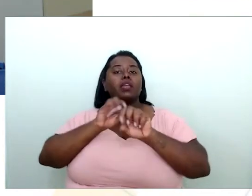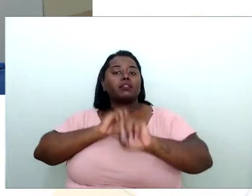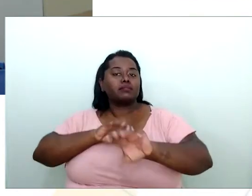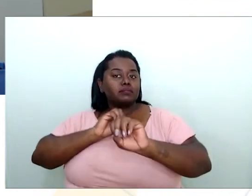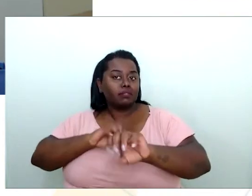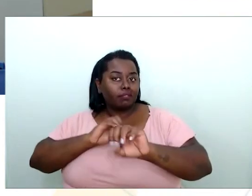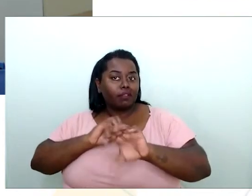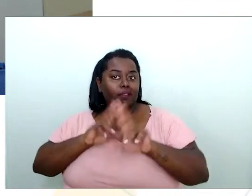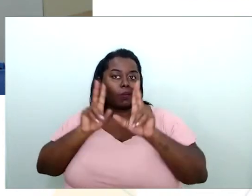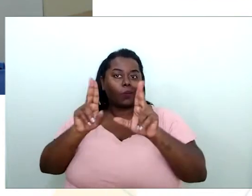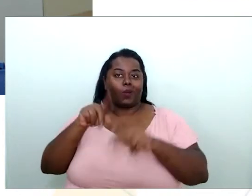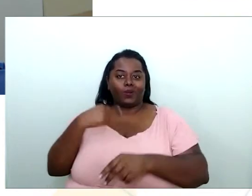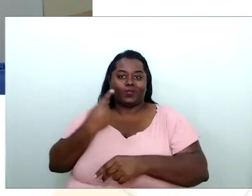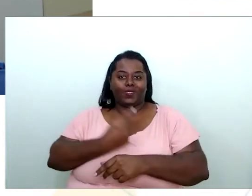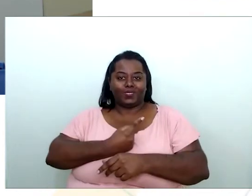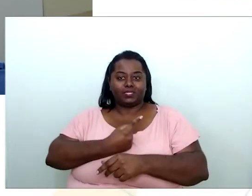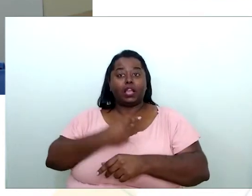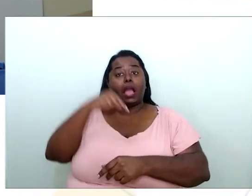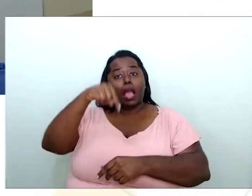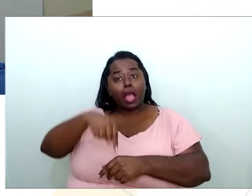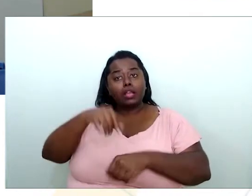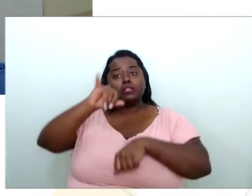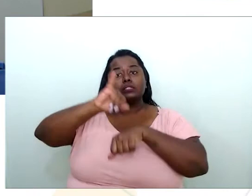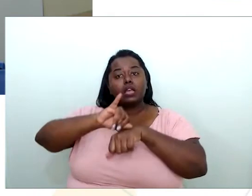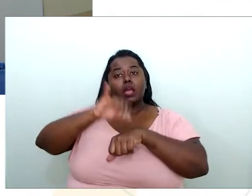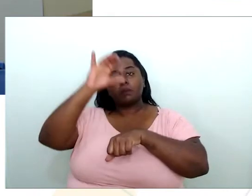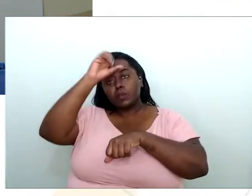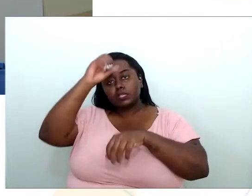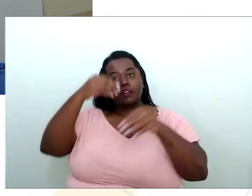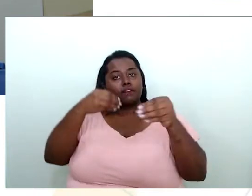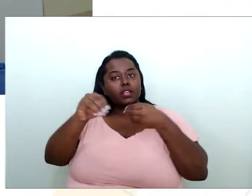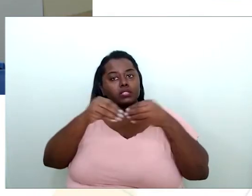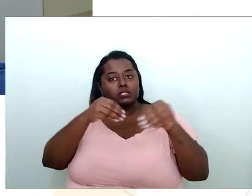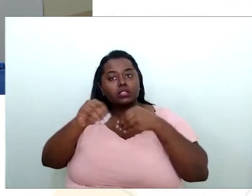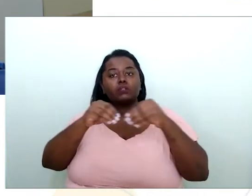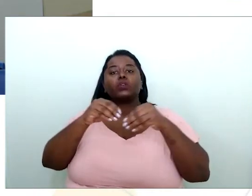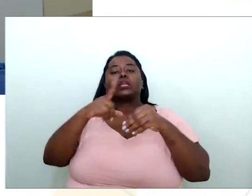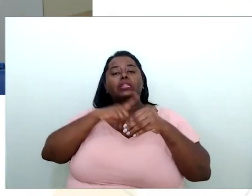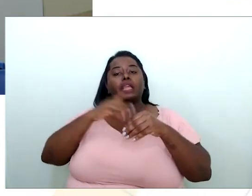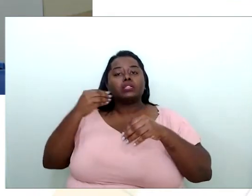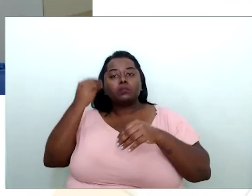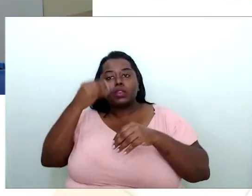Center for flexible learning we design the learning experiences for for for our